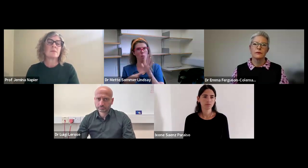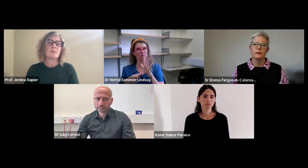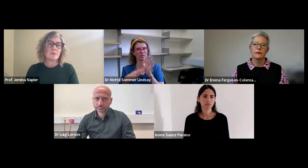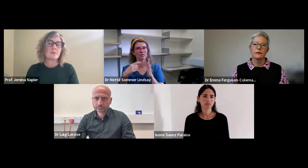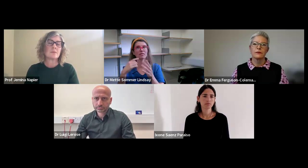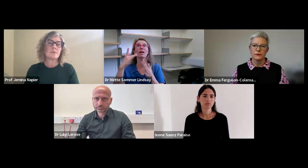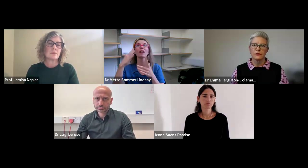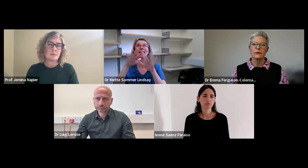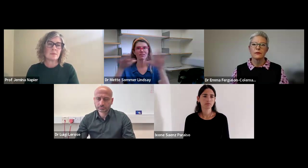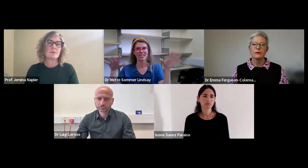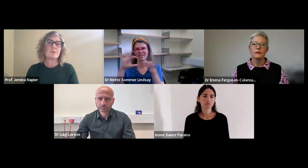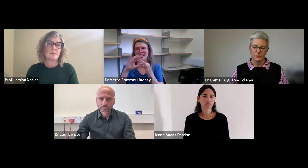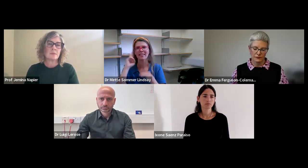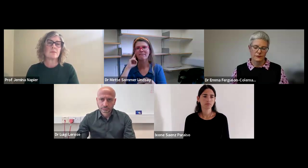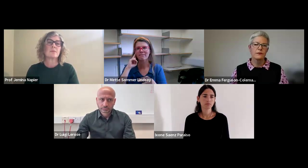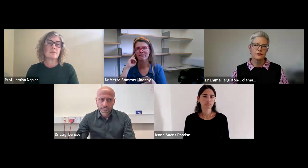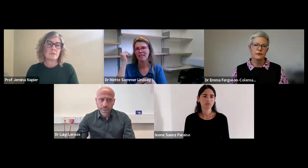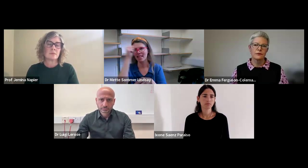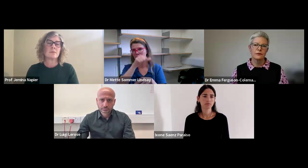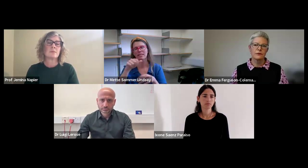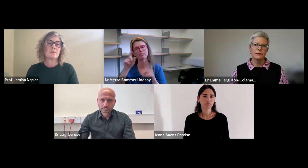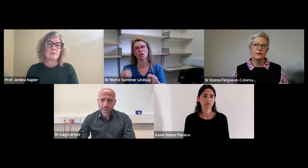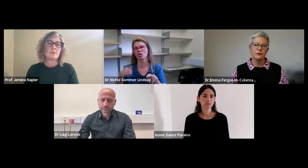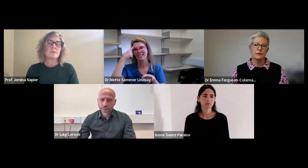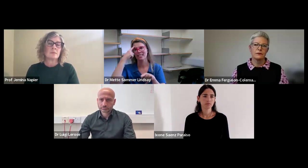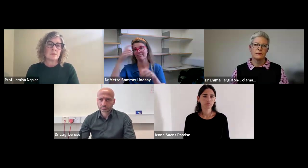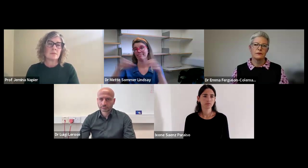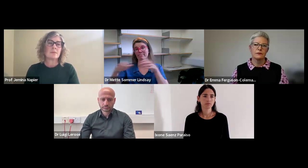So I think this is a really important issue when we're considering the diversity within